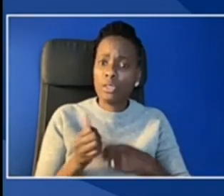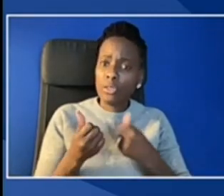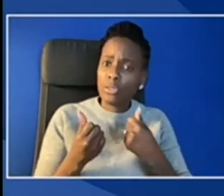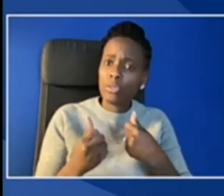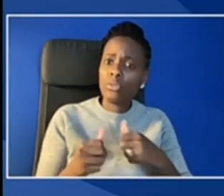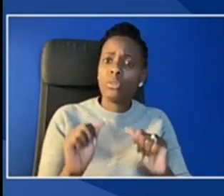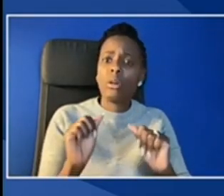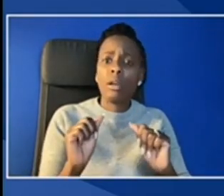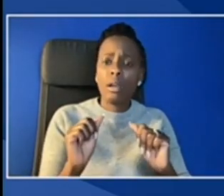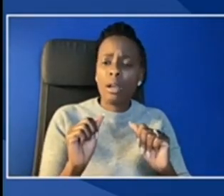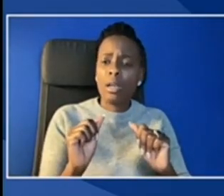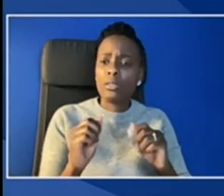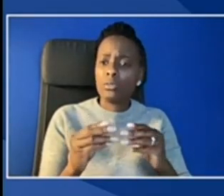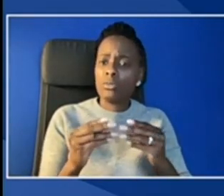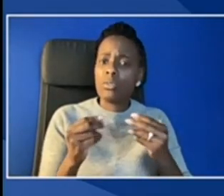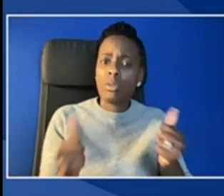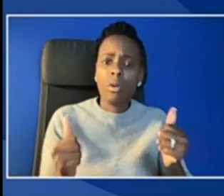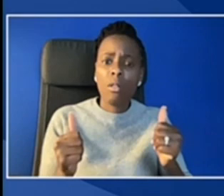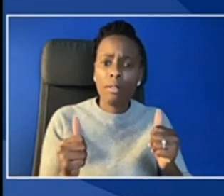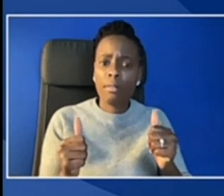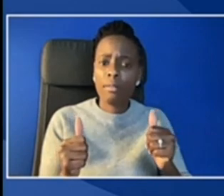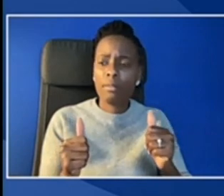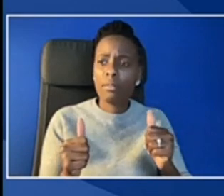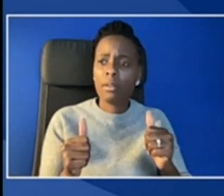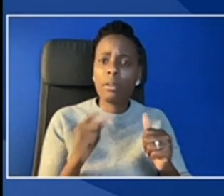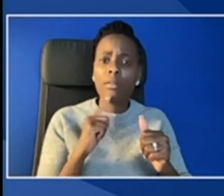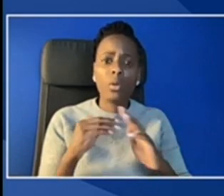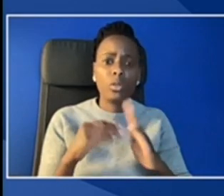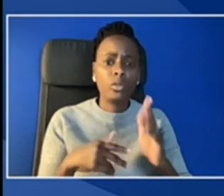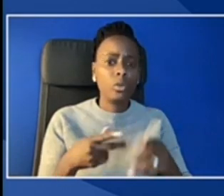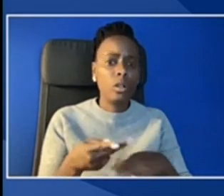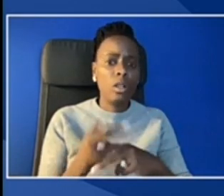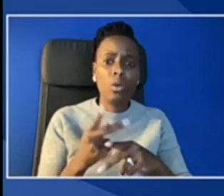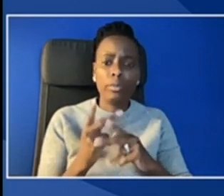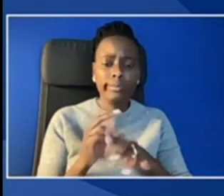resolution passed as far as these student loans go. And that's all I have to say.